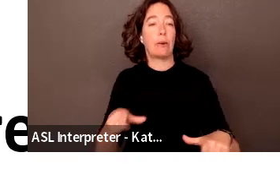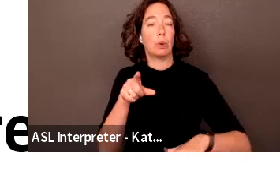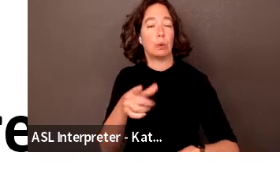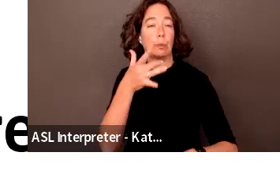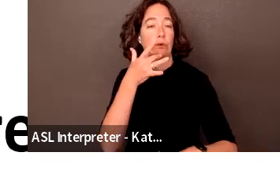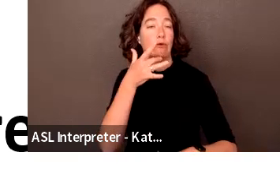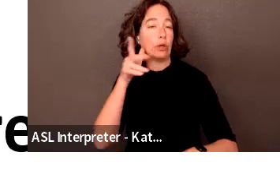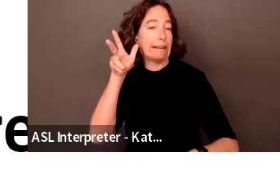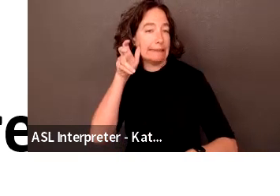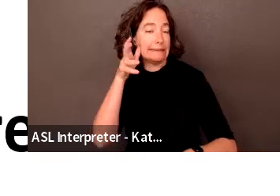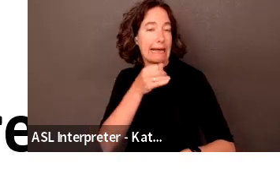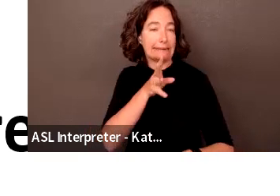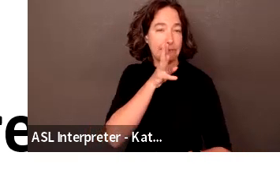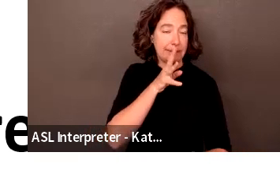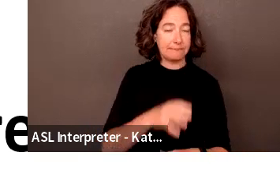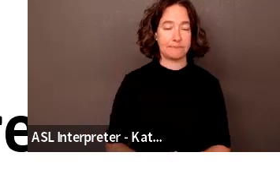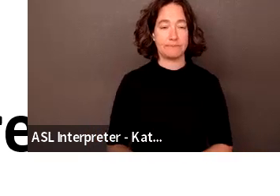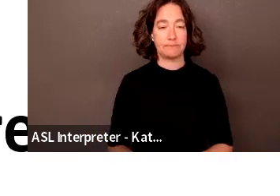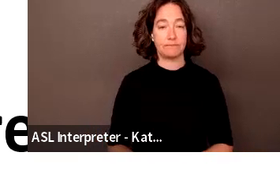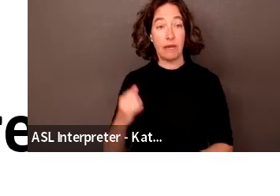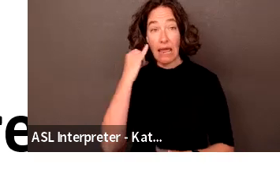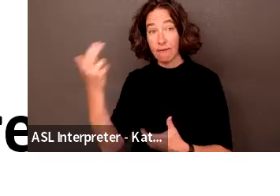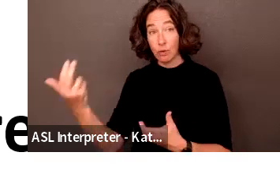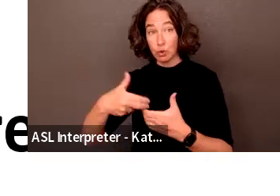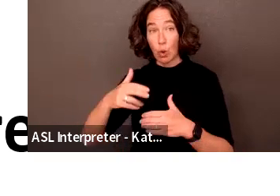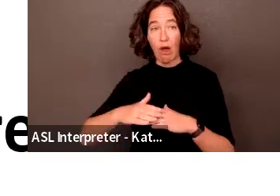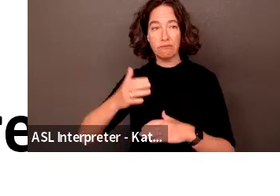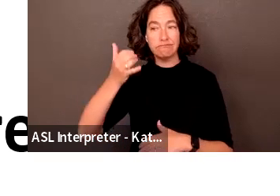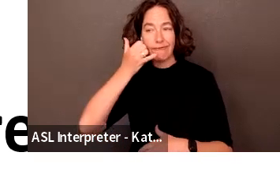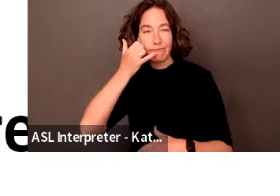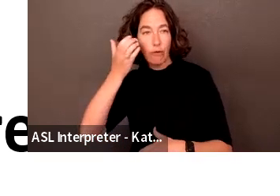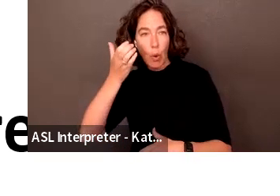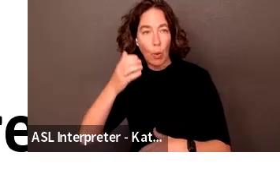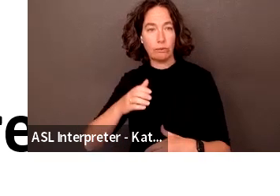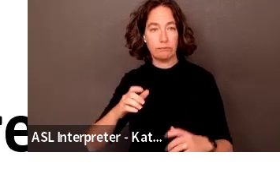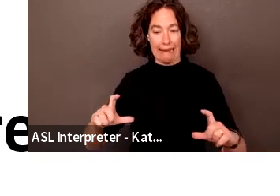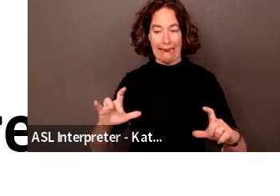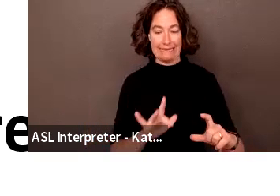like a globe will appear on the bottom bar of your screen and this button